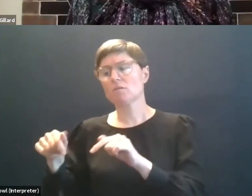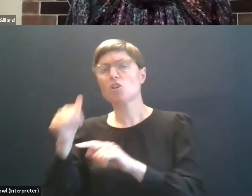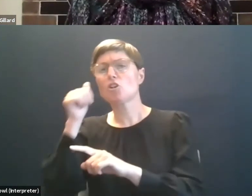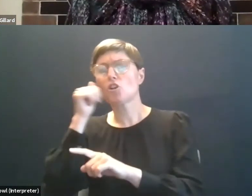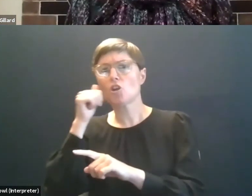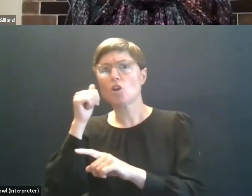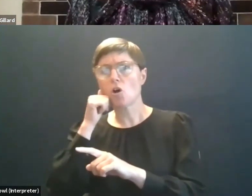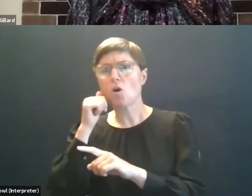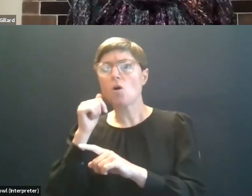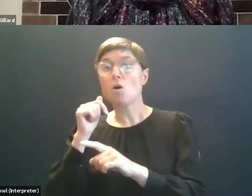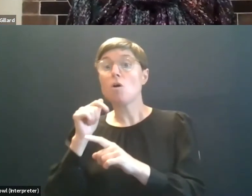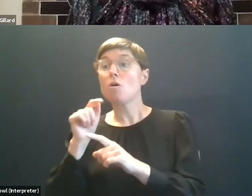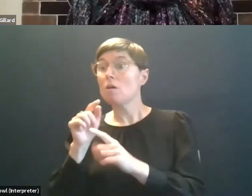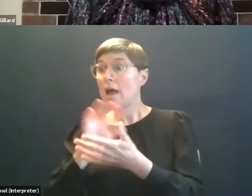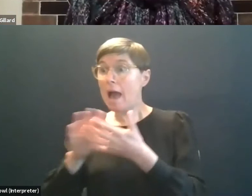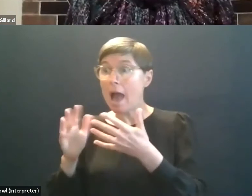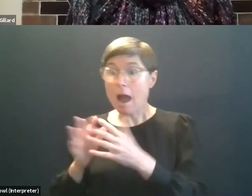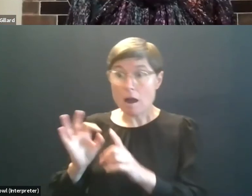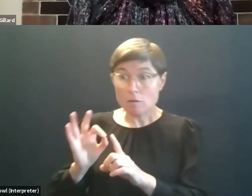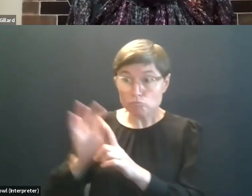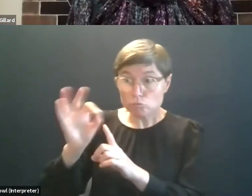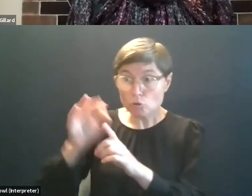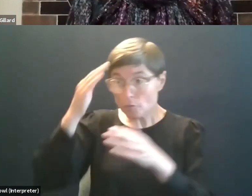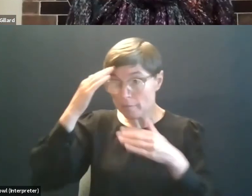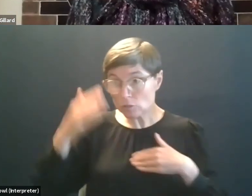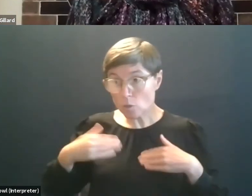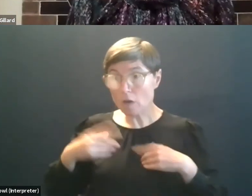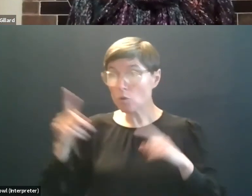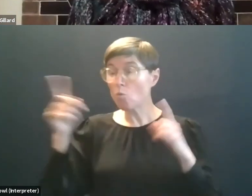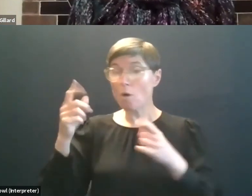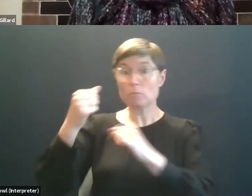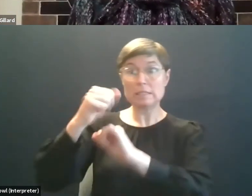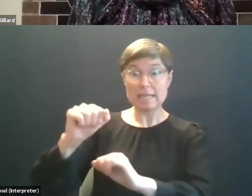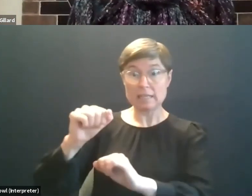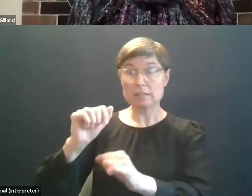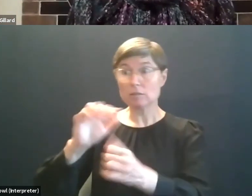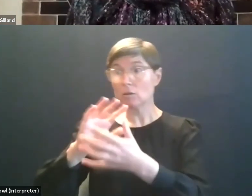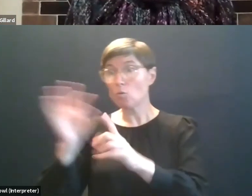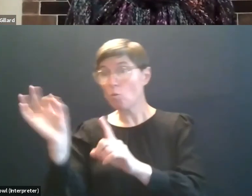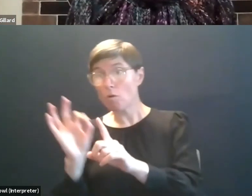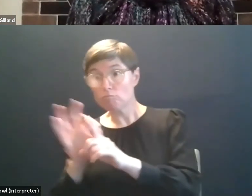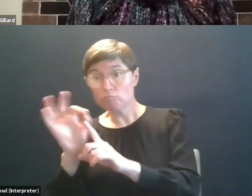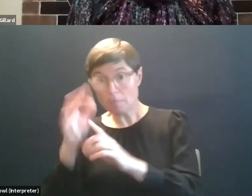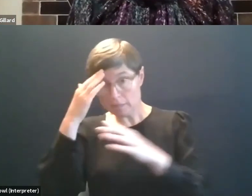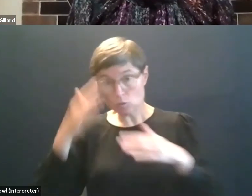relation to people's mental health are having a safe and secure place to live, having a